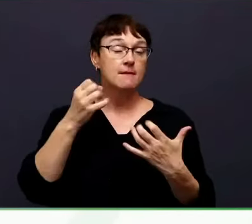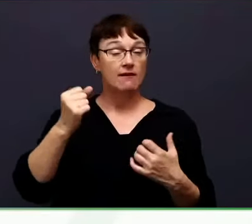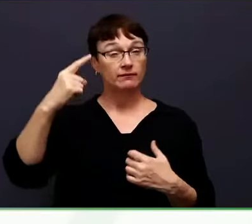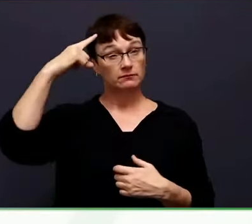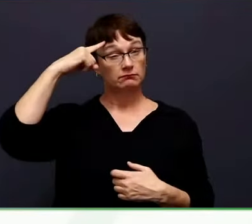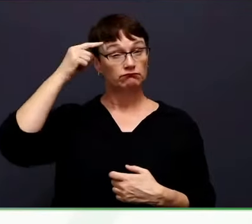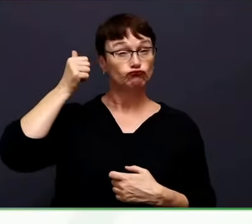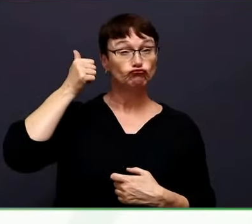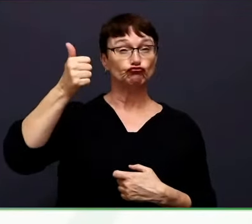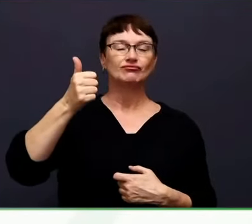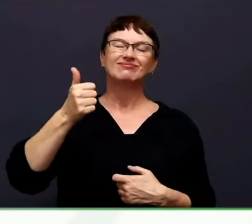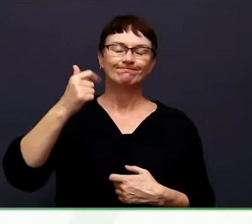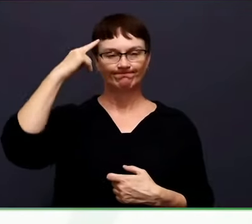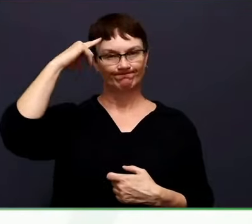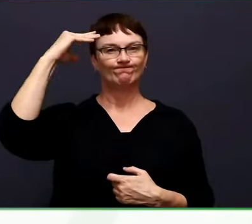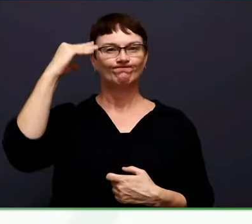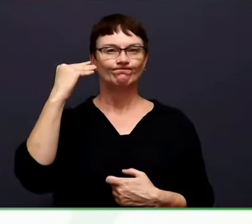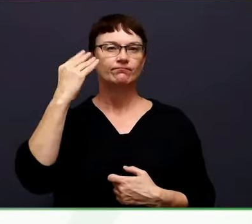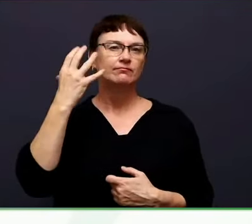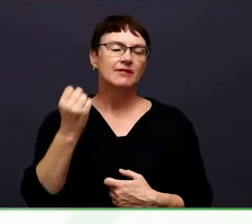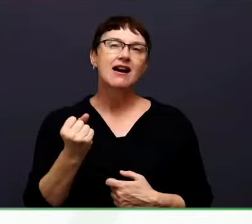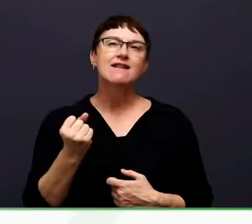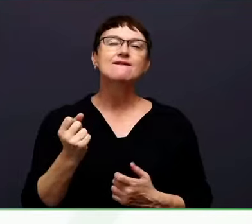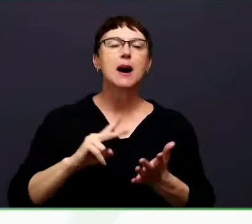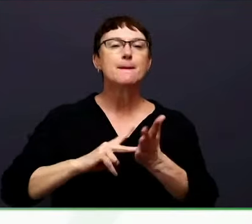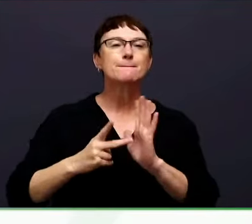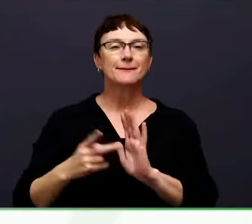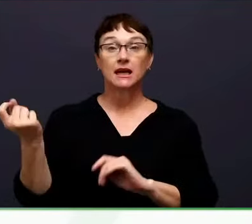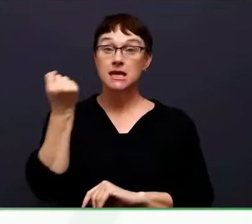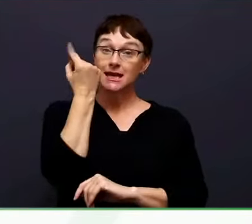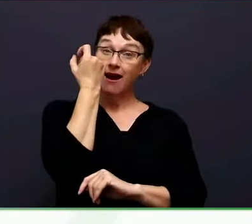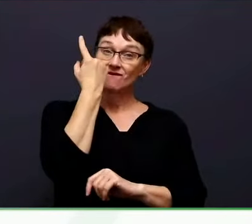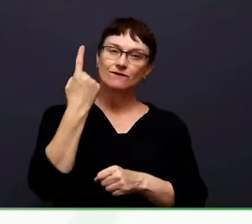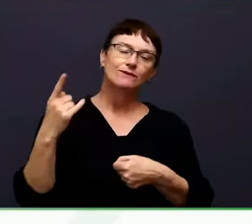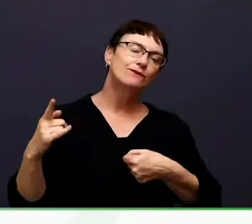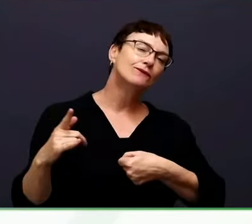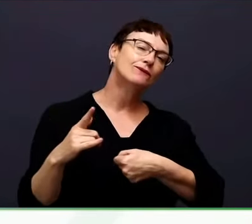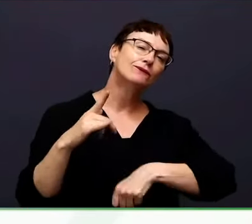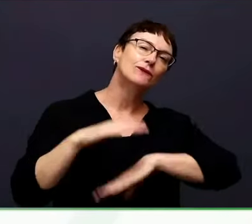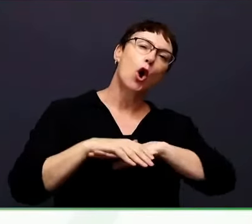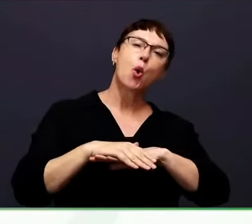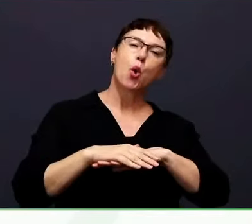want in their life as I mentioned our aim is to encourage them to